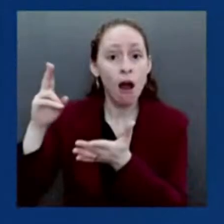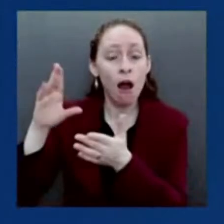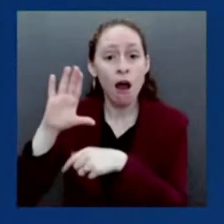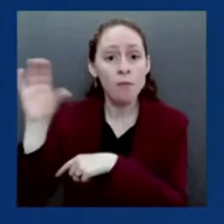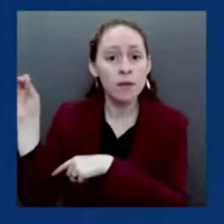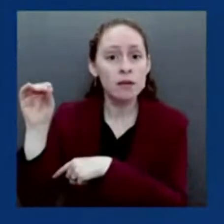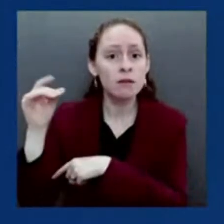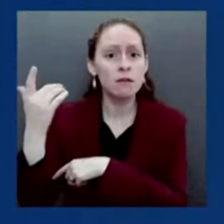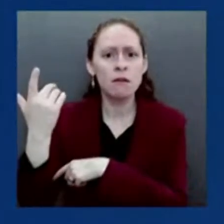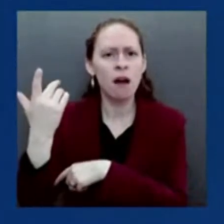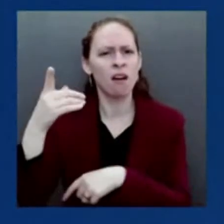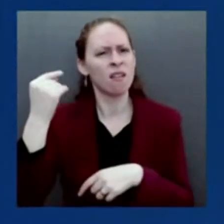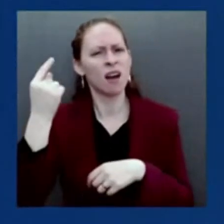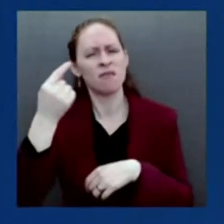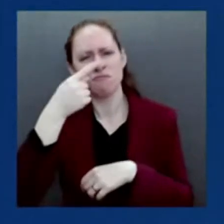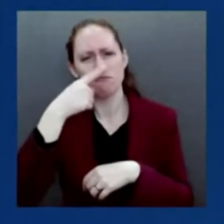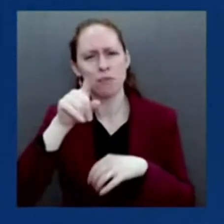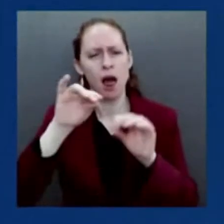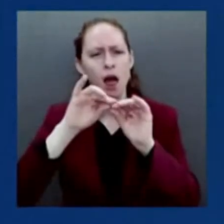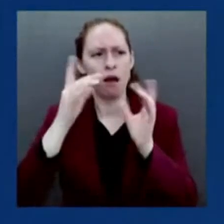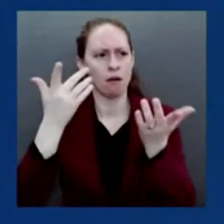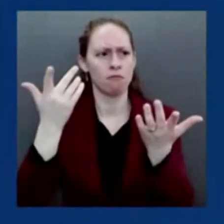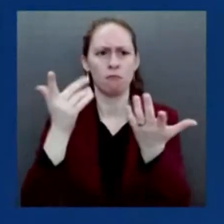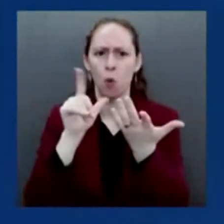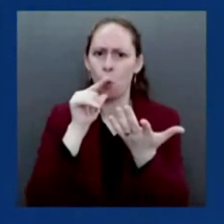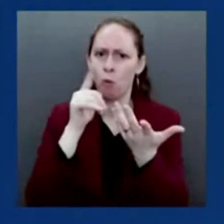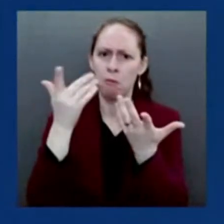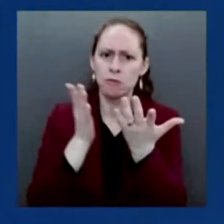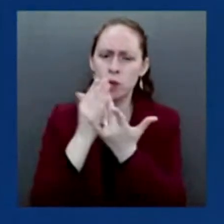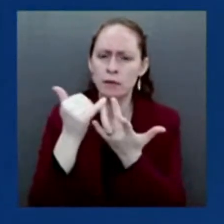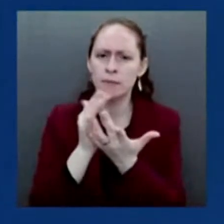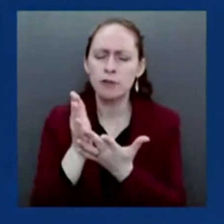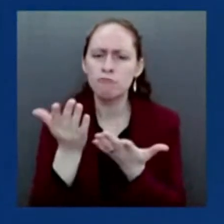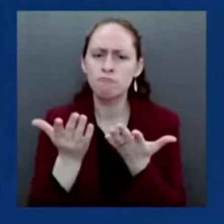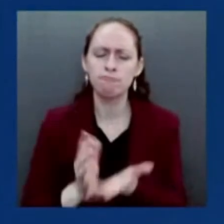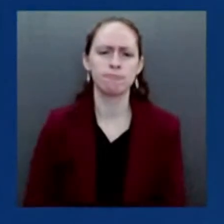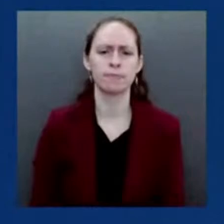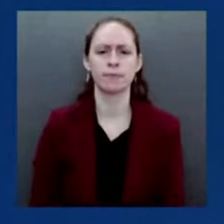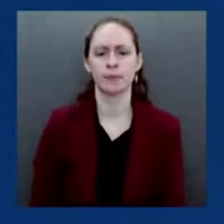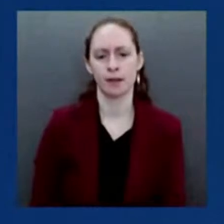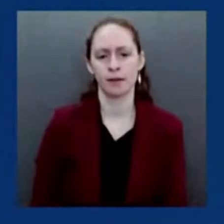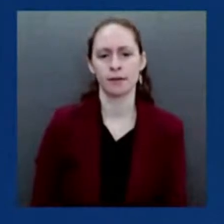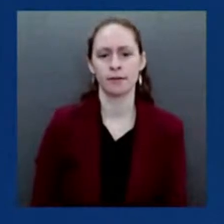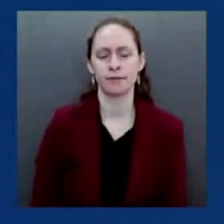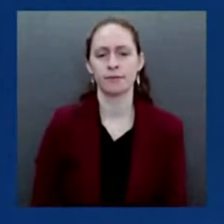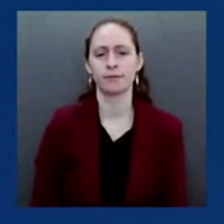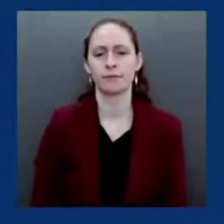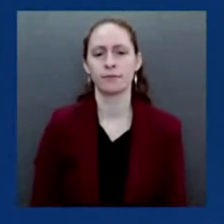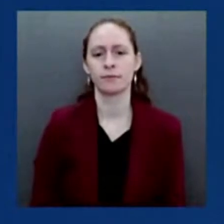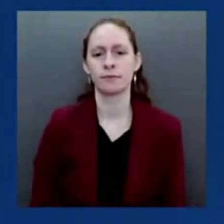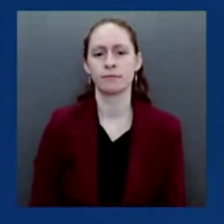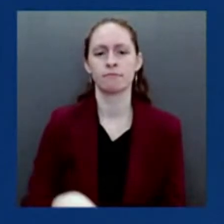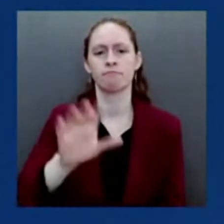, AND CAN YOU OFFER ANY OTHER DETAIL ON WHERE THE TESTS ARE COMING FROM? HAVE YOU INKED CONTRACTS WITH OTHER COMPANIES OR IS THE PROCESS STILL ONGOING?